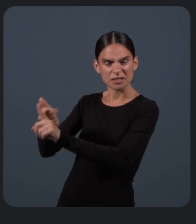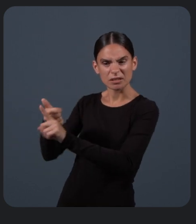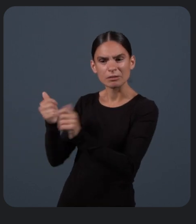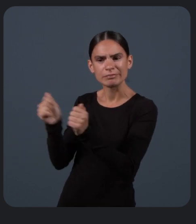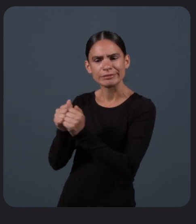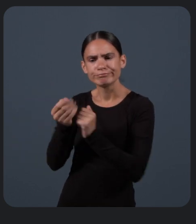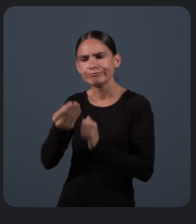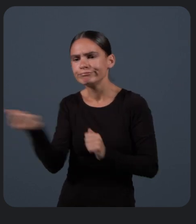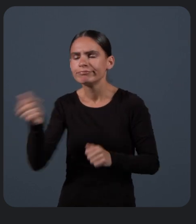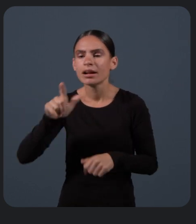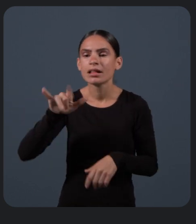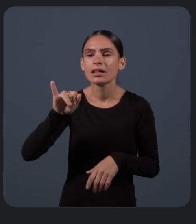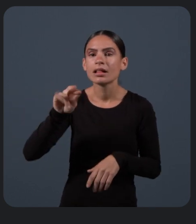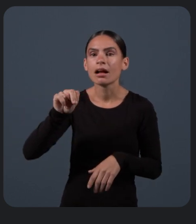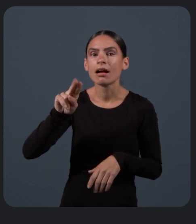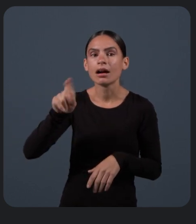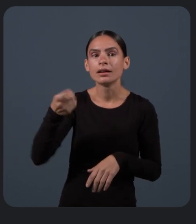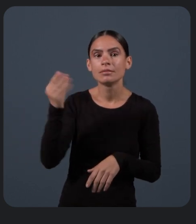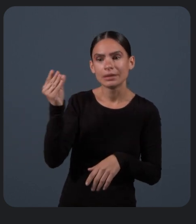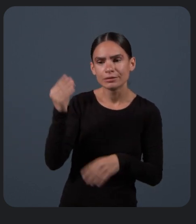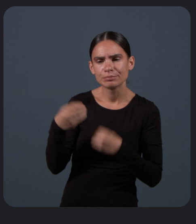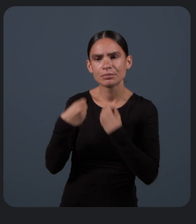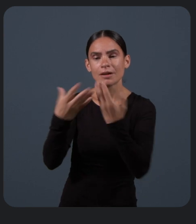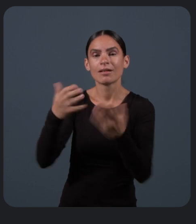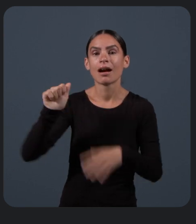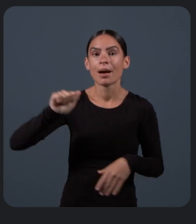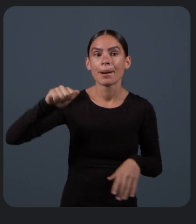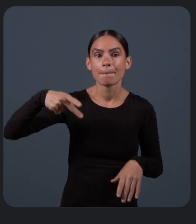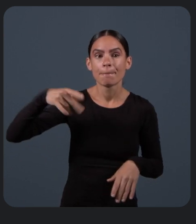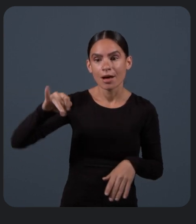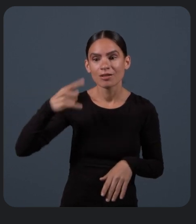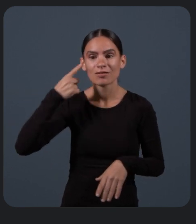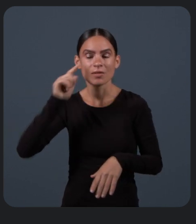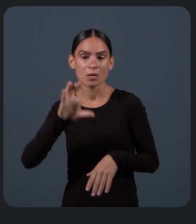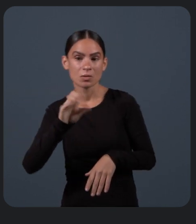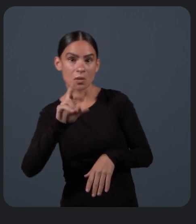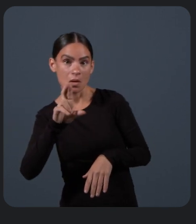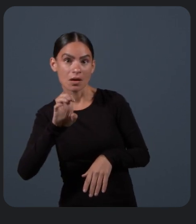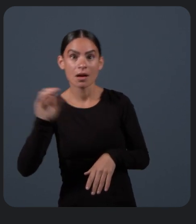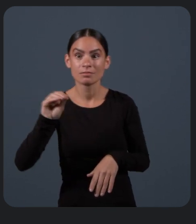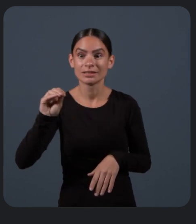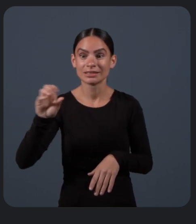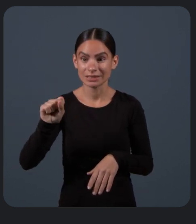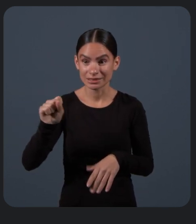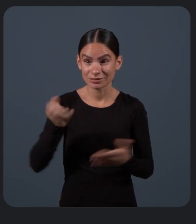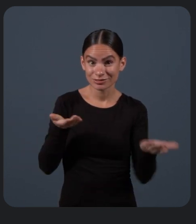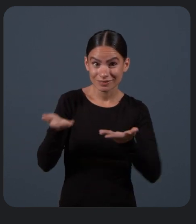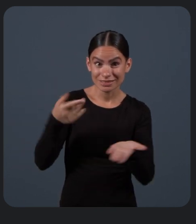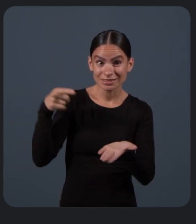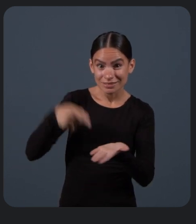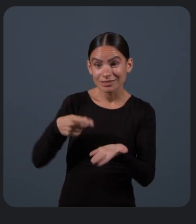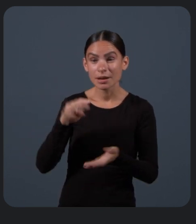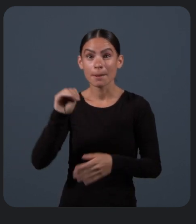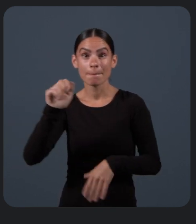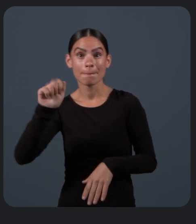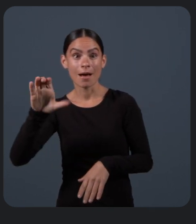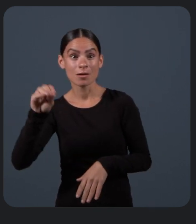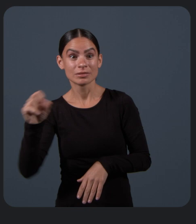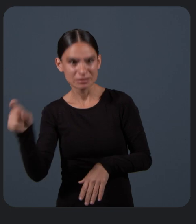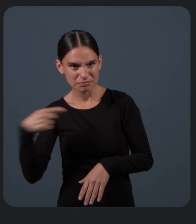provide APIs for core operating system services. On macOS, we've invested in supporting both Intel and Apple